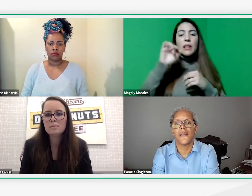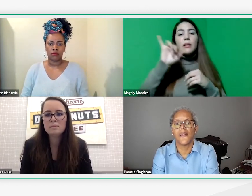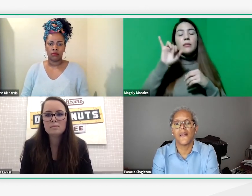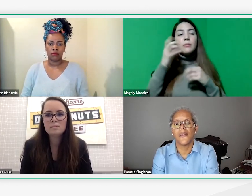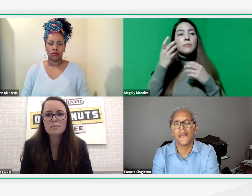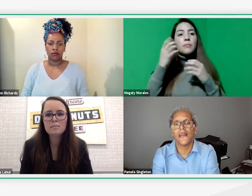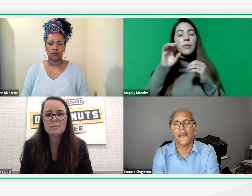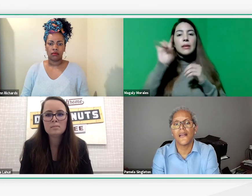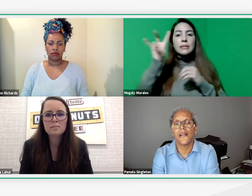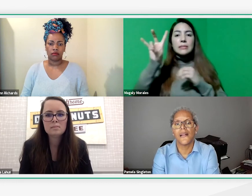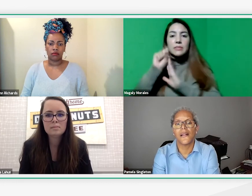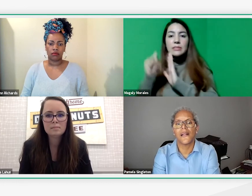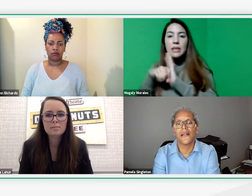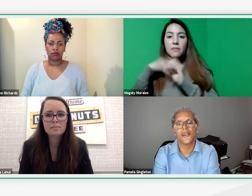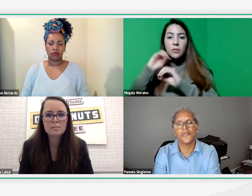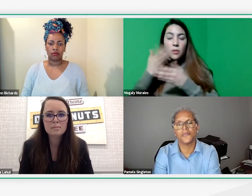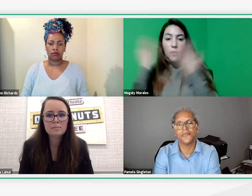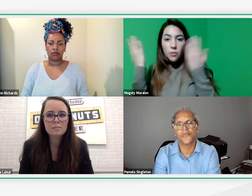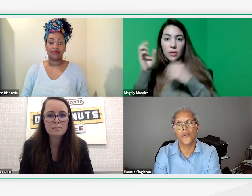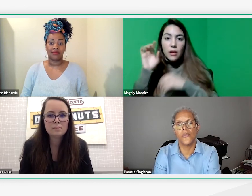Yes, the income tax for that state.